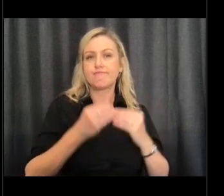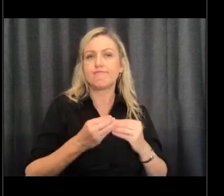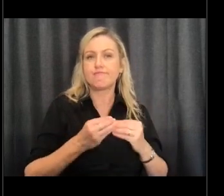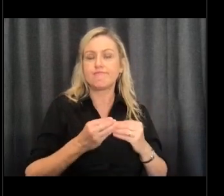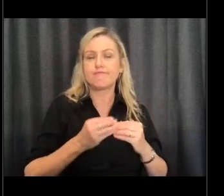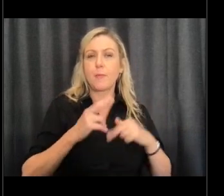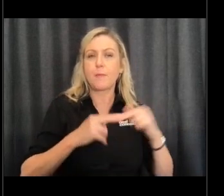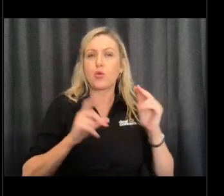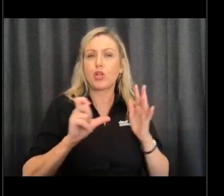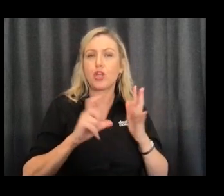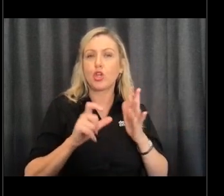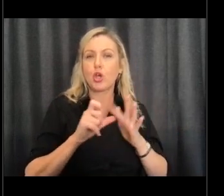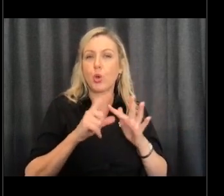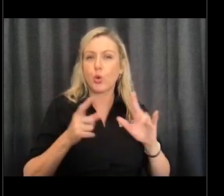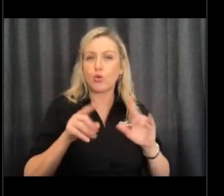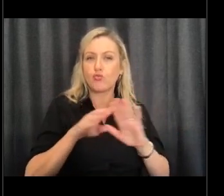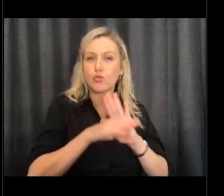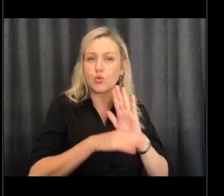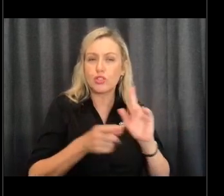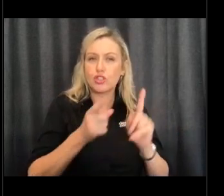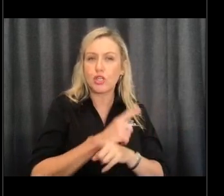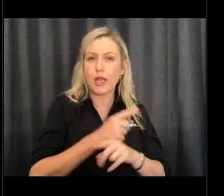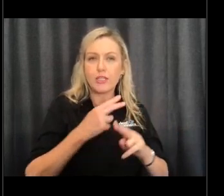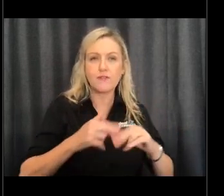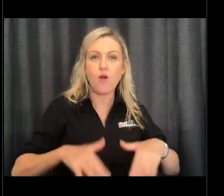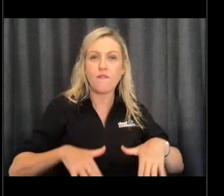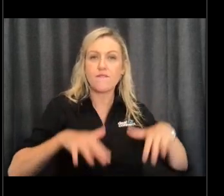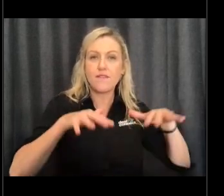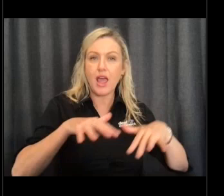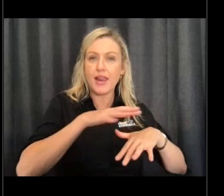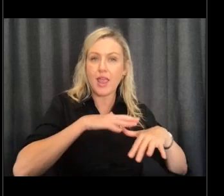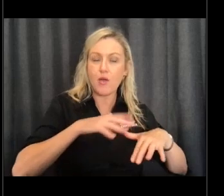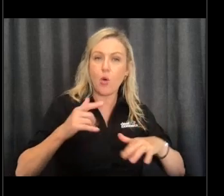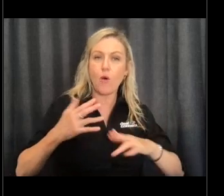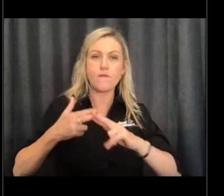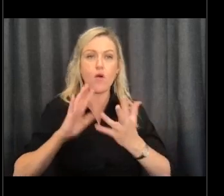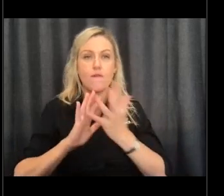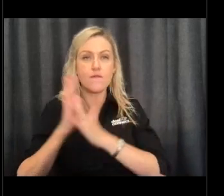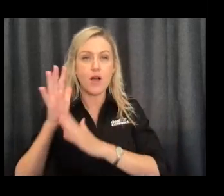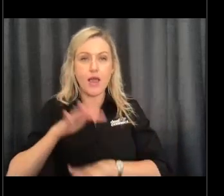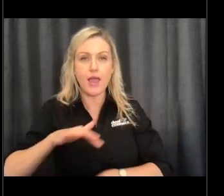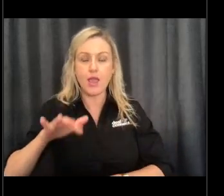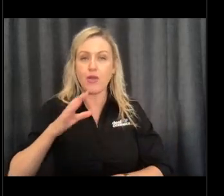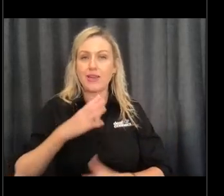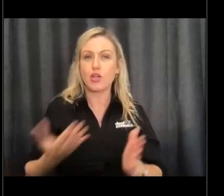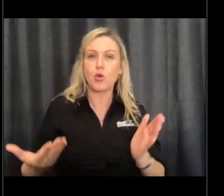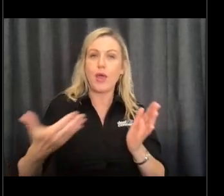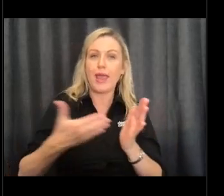They change in a fire area and require additional things to be put into a property if you're